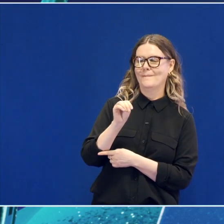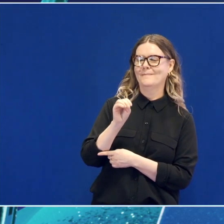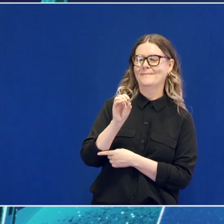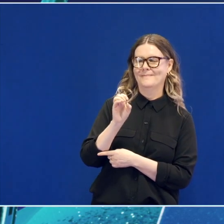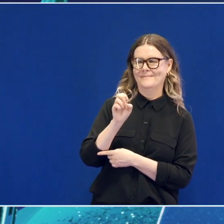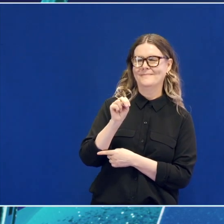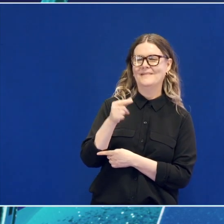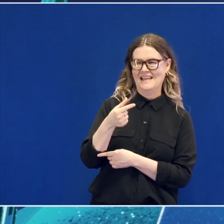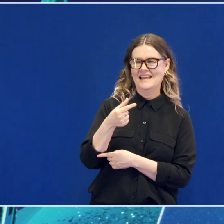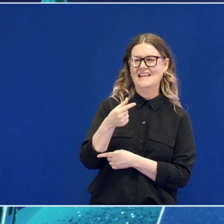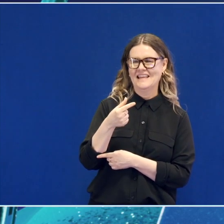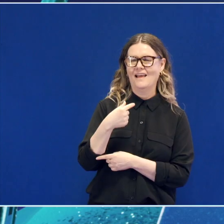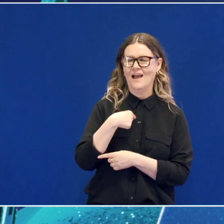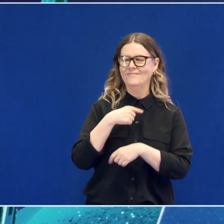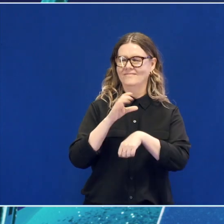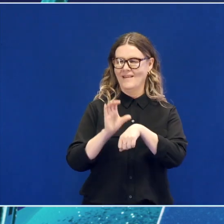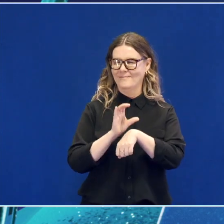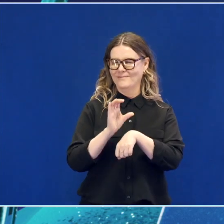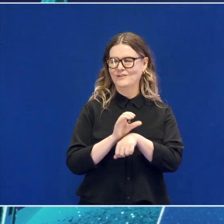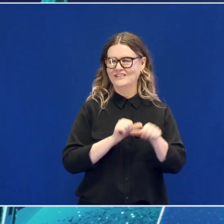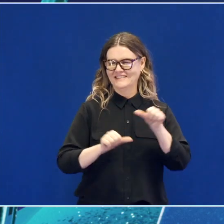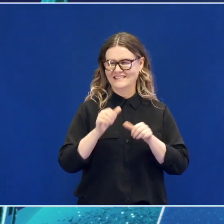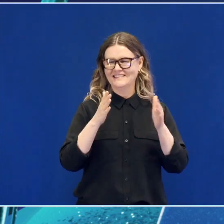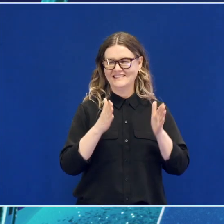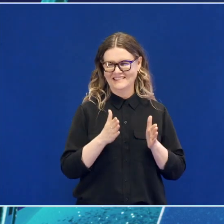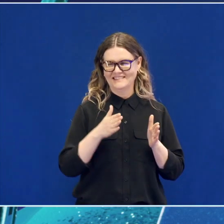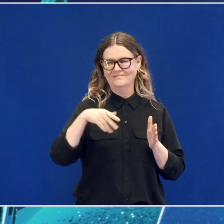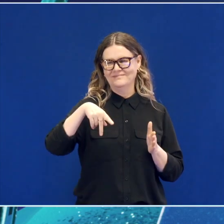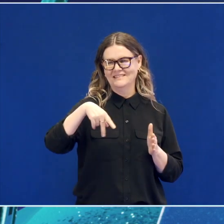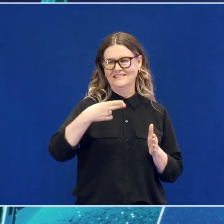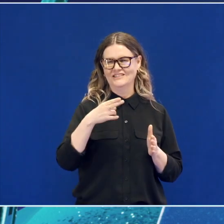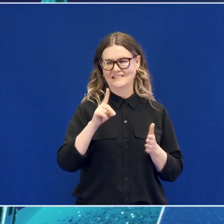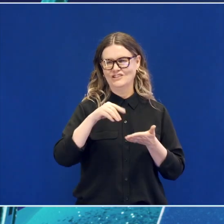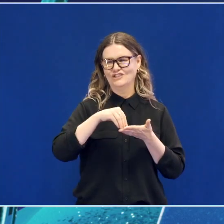And my research is on human-computer interaction,